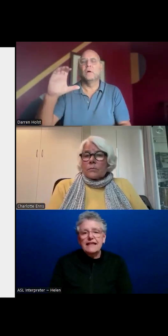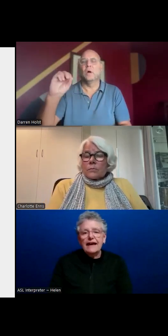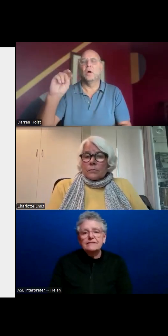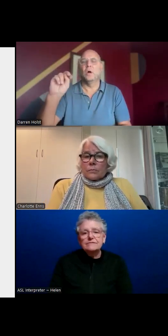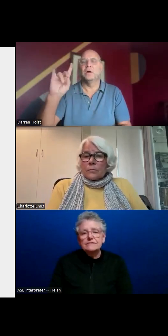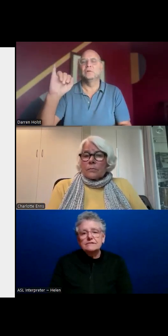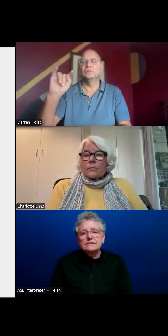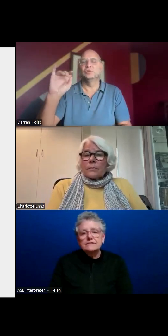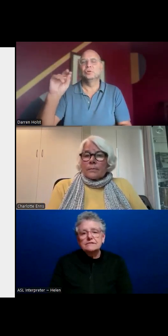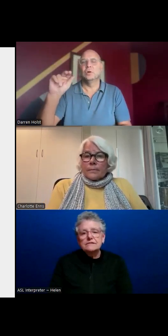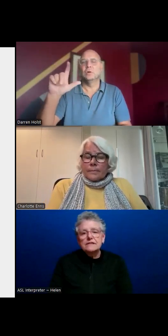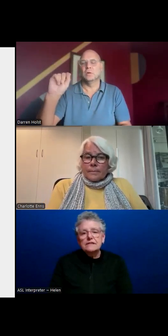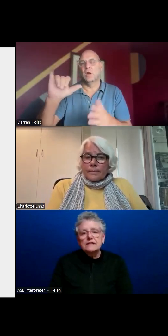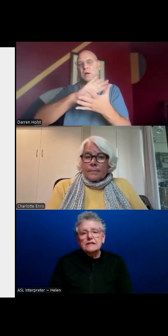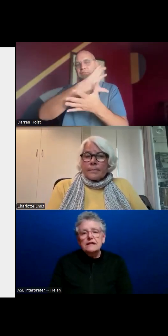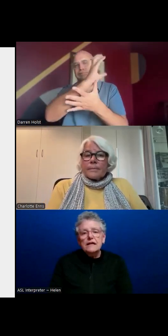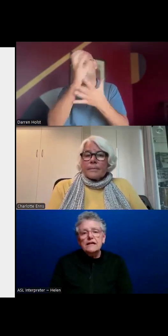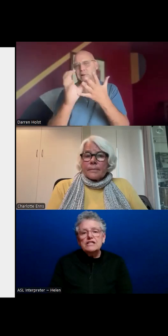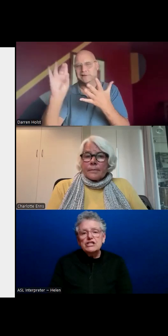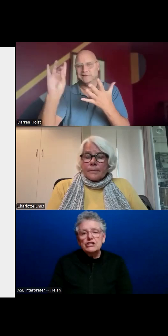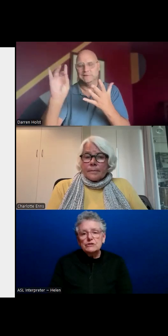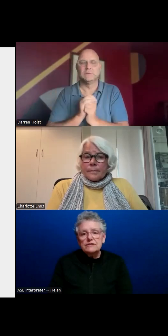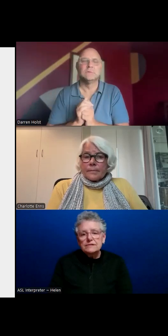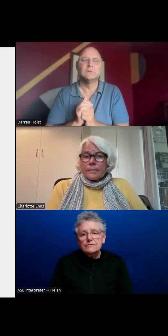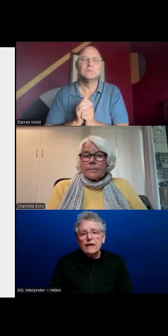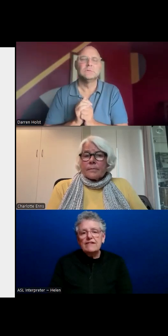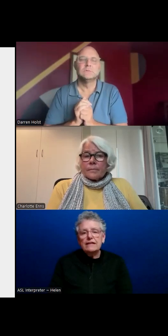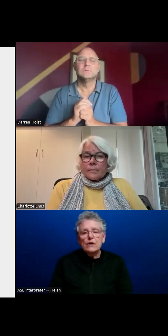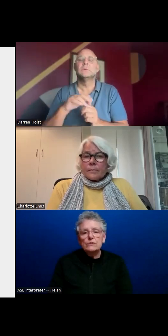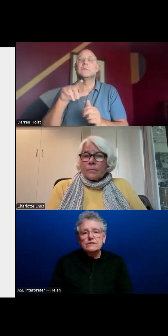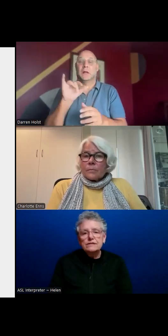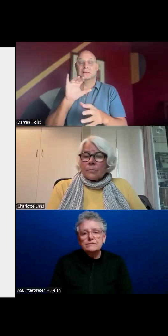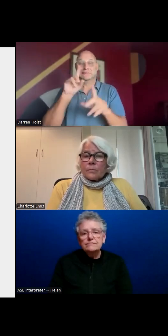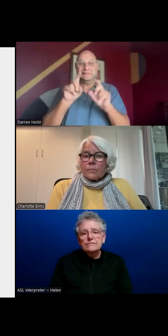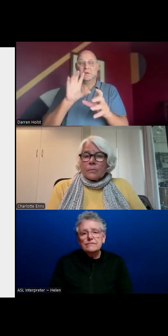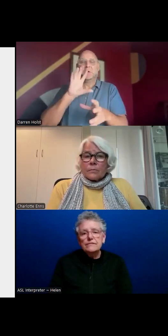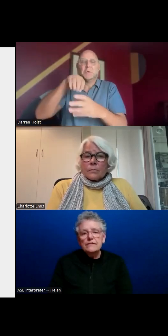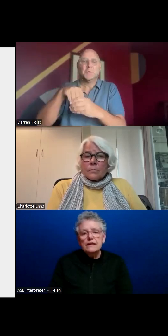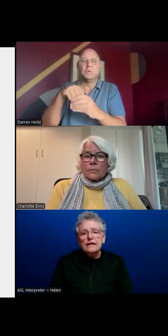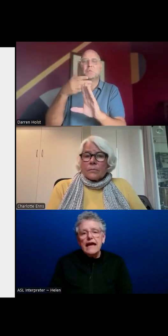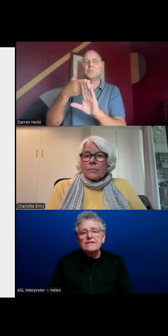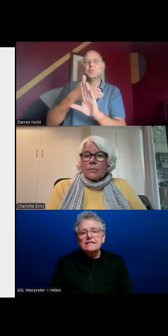things like that. Conditionals. We have eight of those.